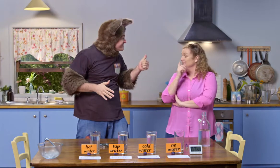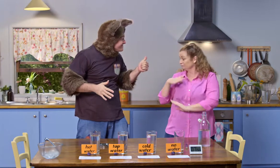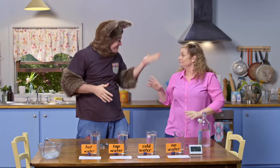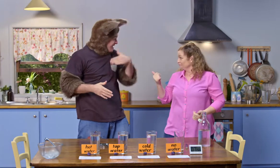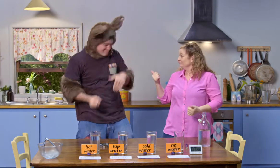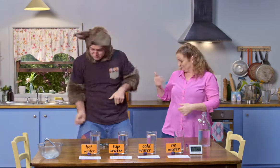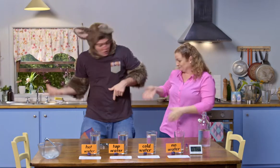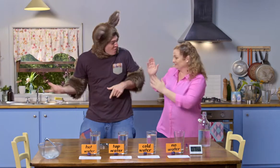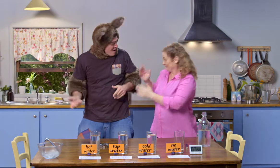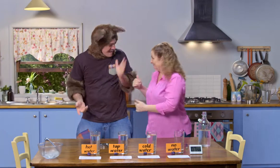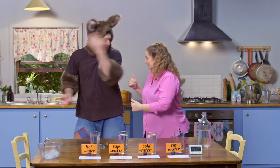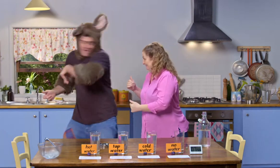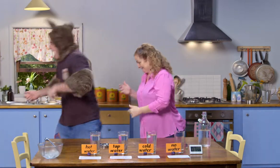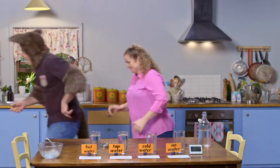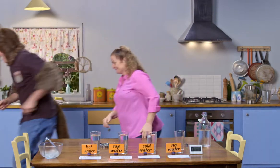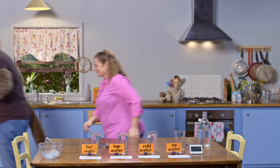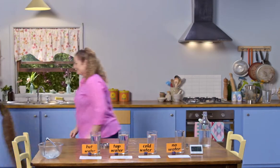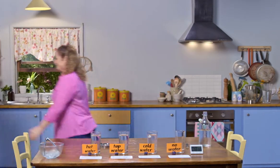OK, let's go. Alright, let's go. Come on.